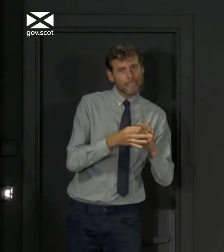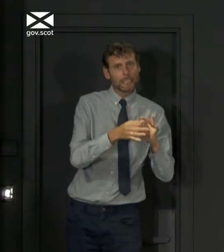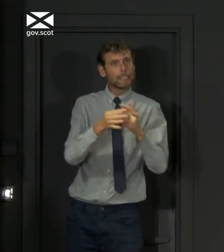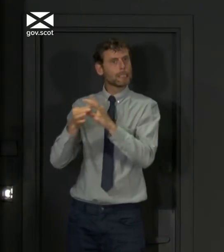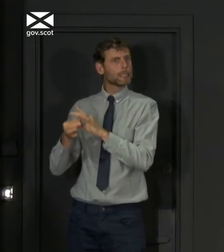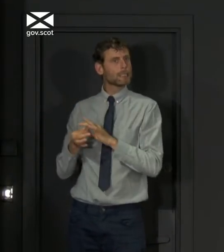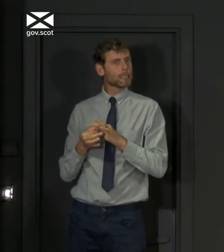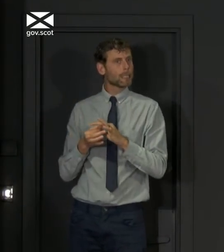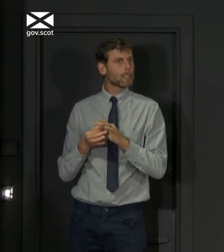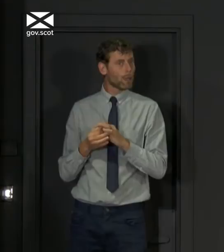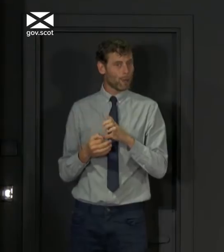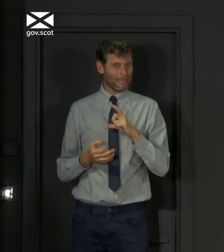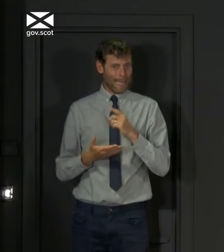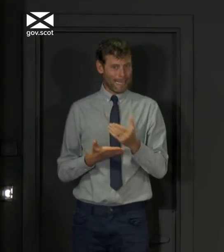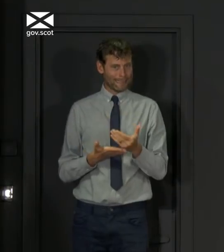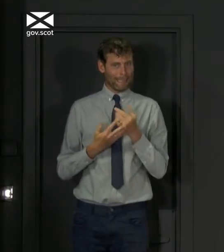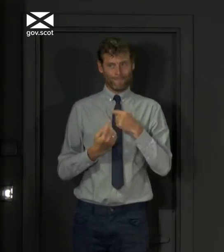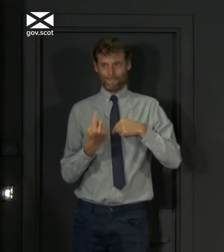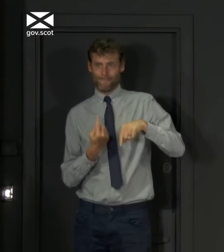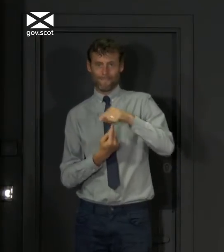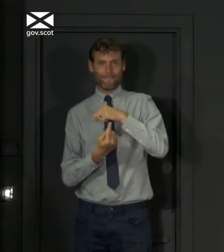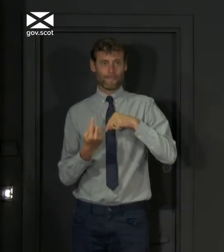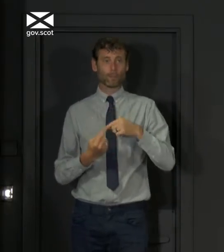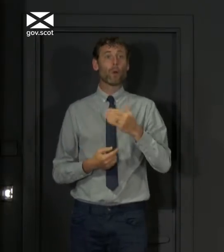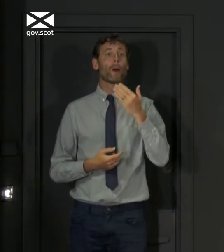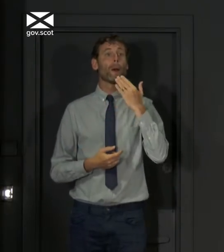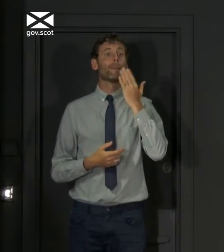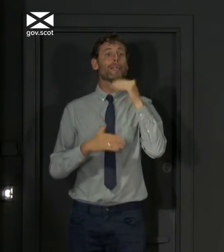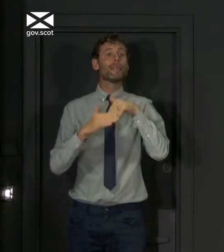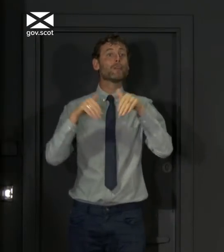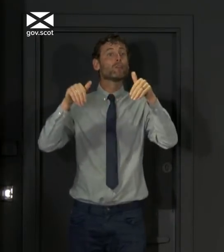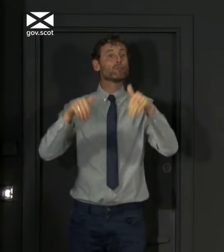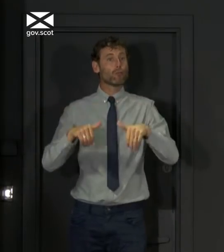keep each other safe. So if you go into a shop, please wear a face covering. It doesn't